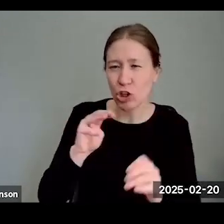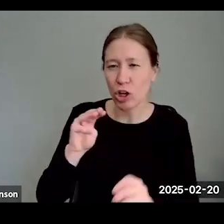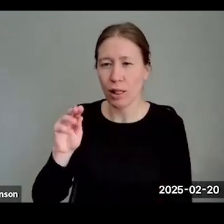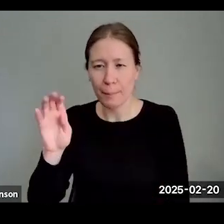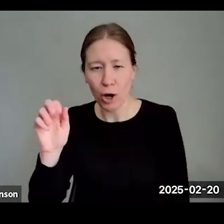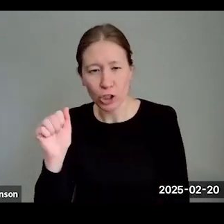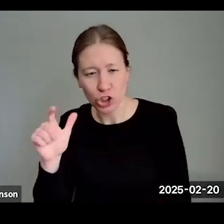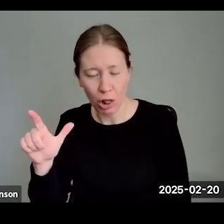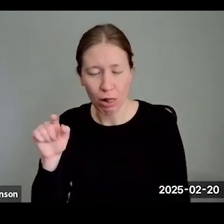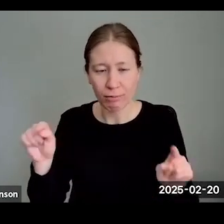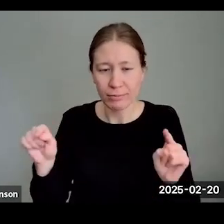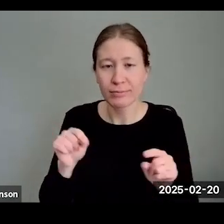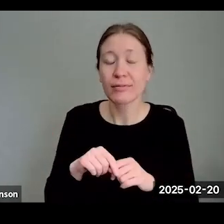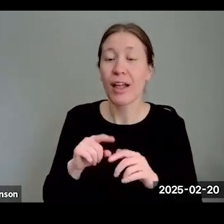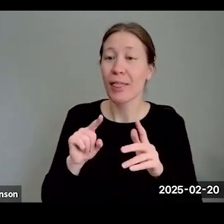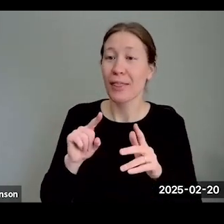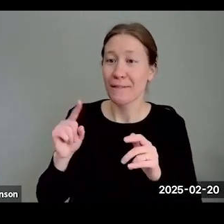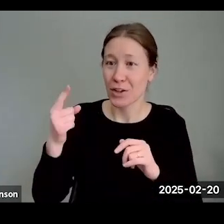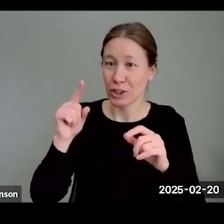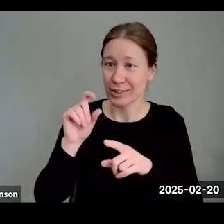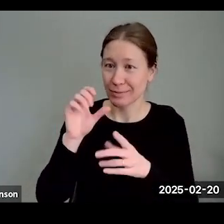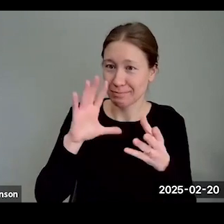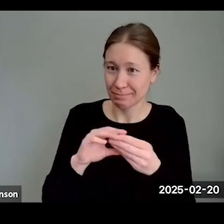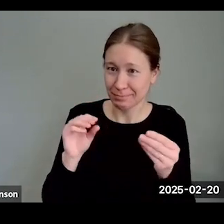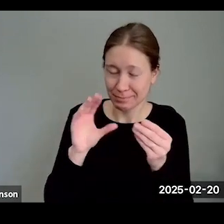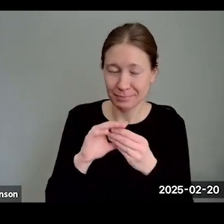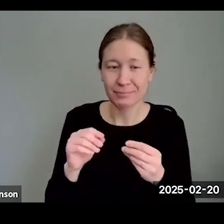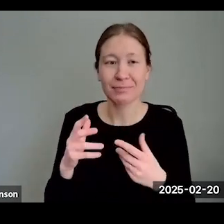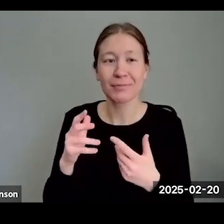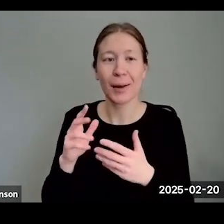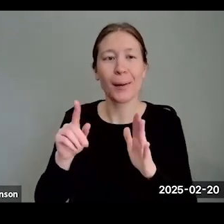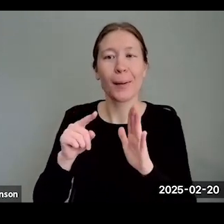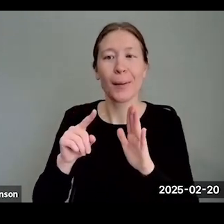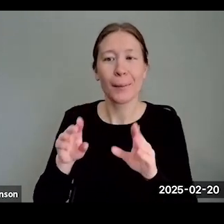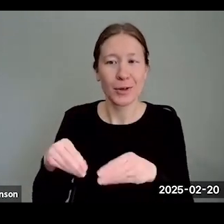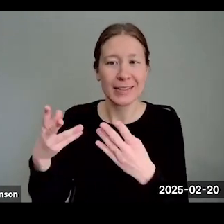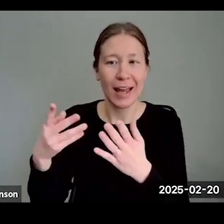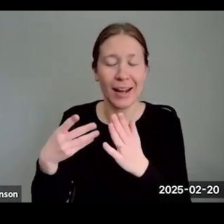So in our first scenario, this is presented by JAN. Again, that Job Accommodation Network.